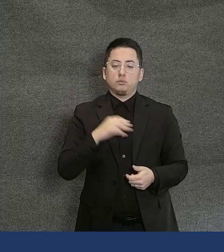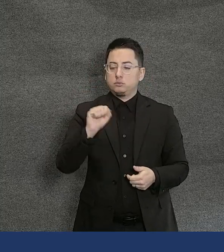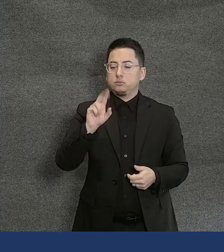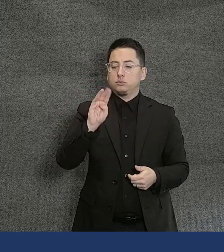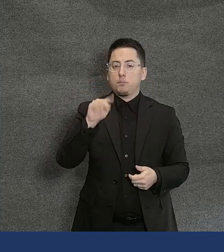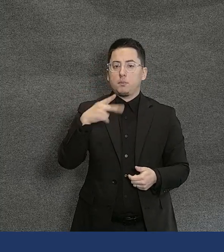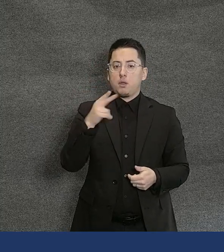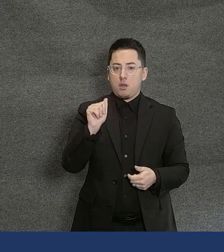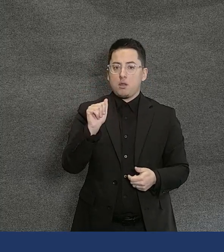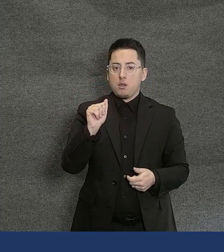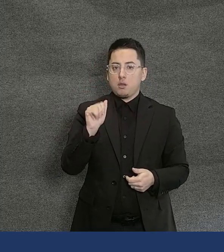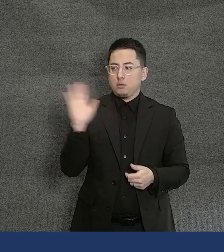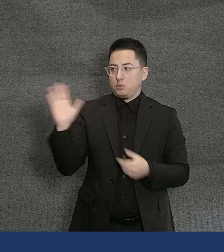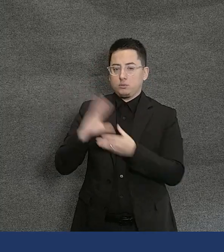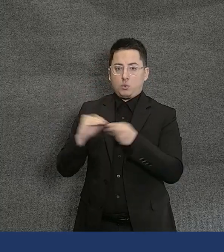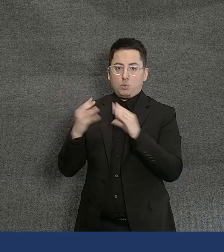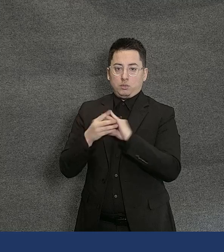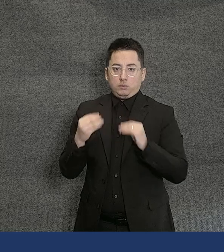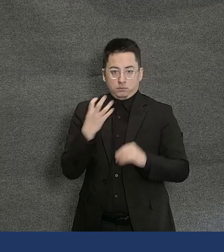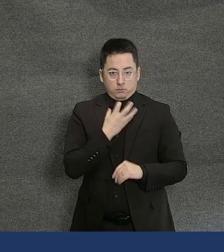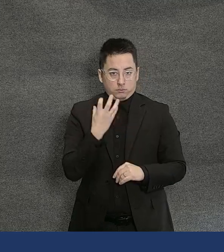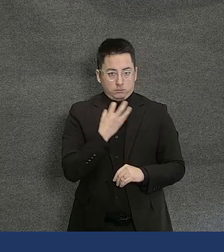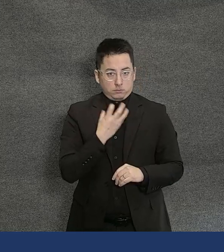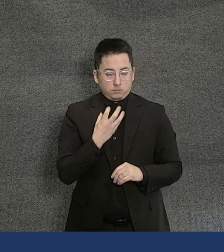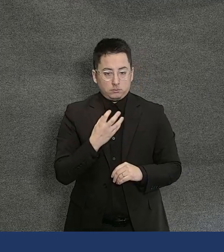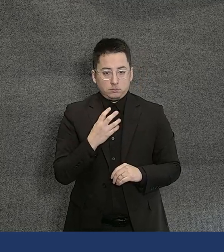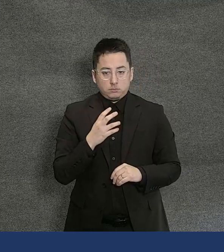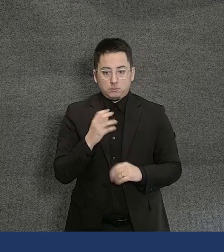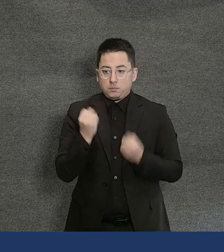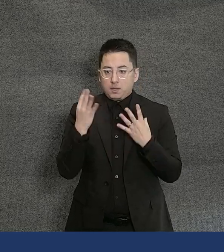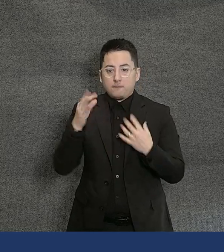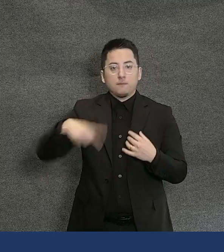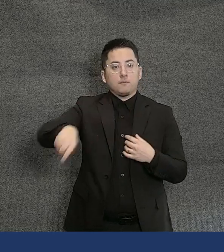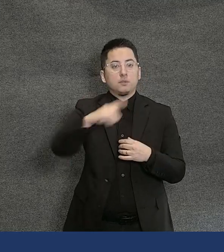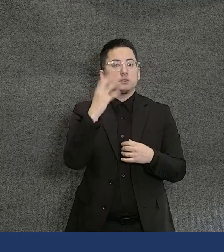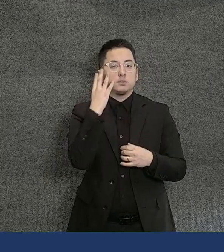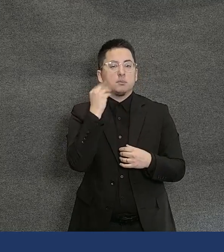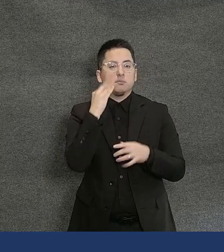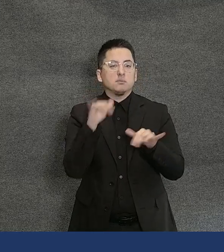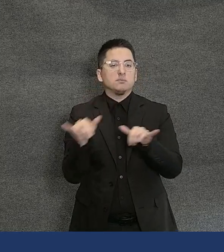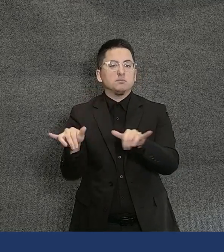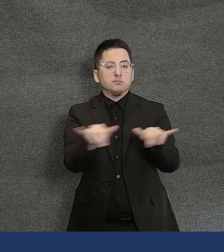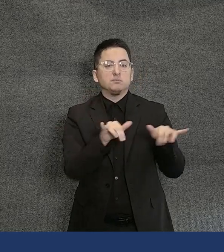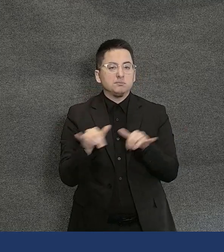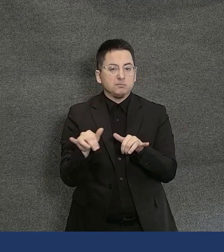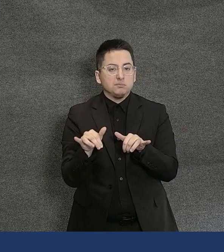is shared by probably a number of you. But Joan Willshire, of course, has an almost identical story